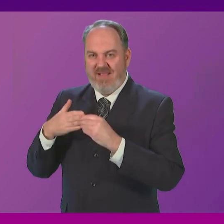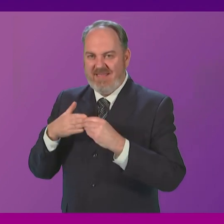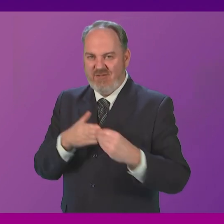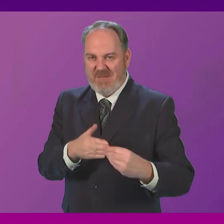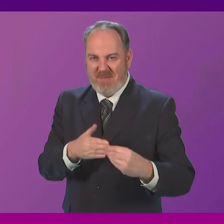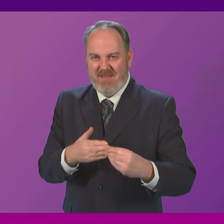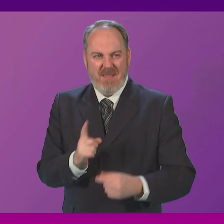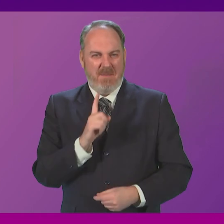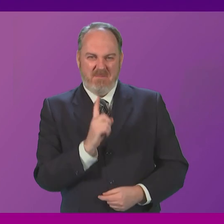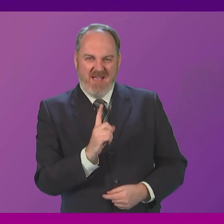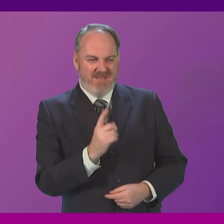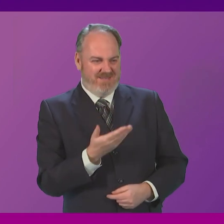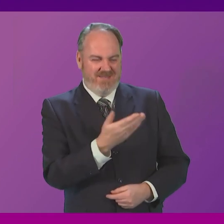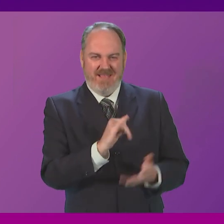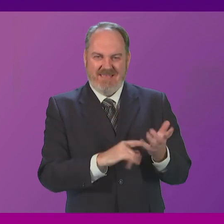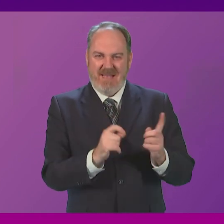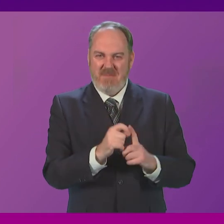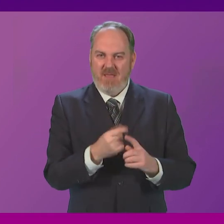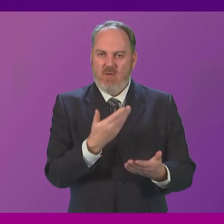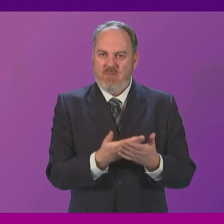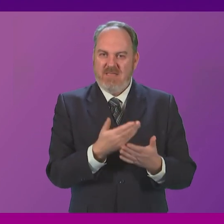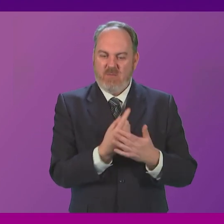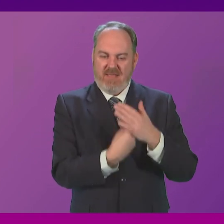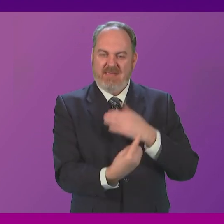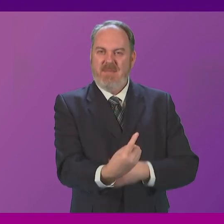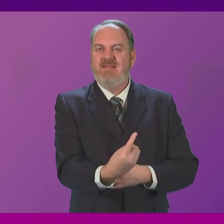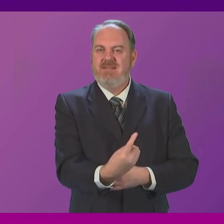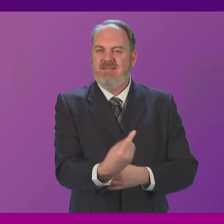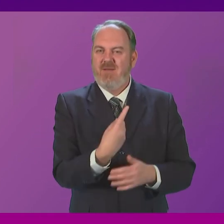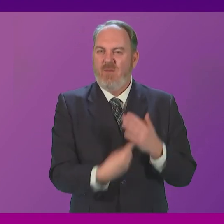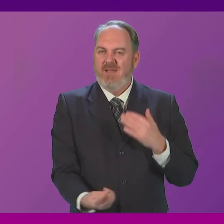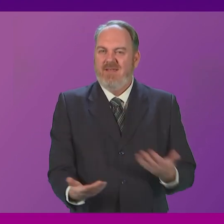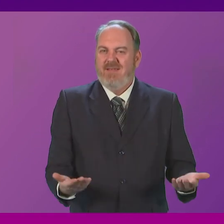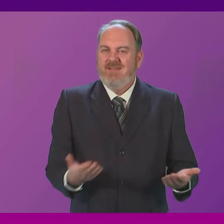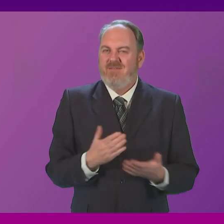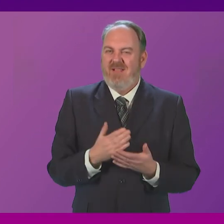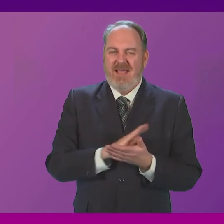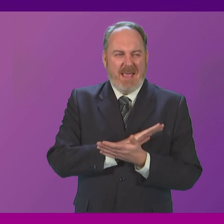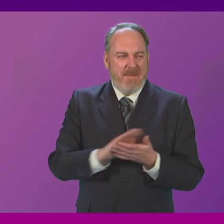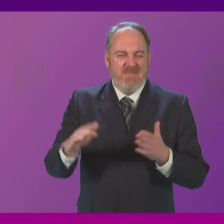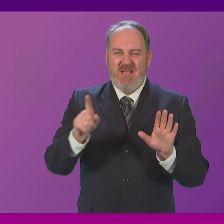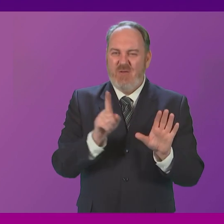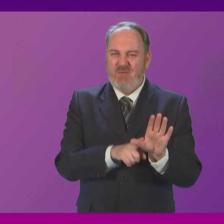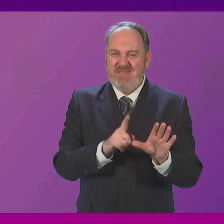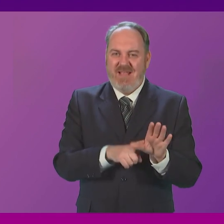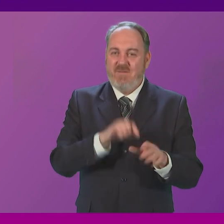nationalist leader, but one who is even more divisive than the last. Humza Yousaf will not bring Scotland together.